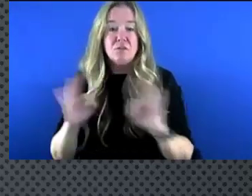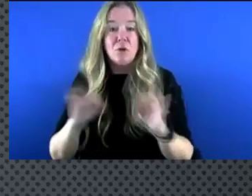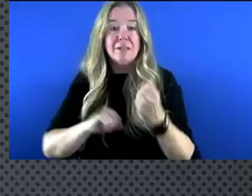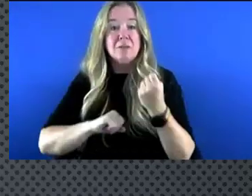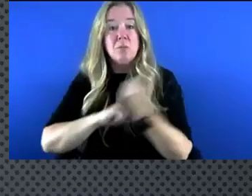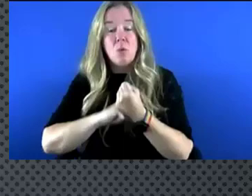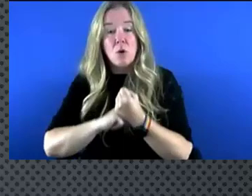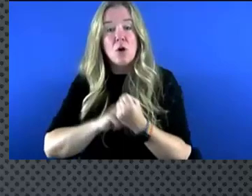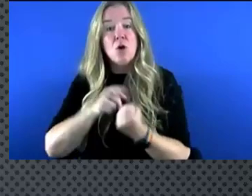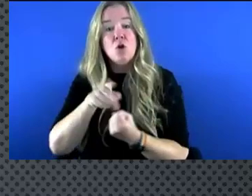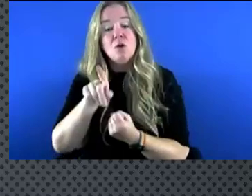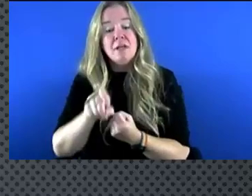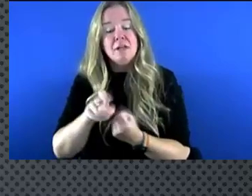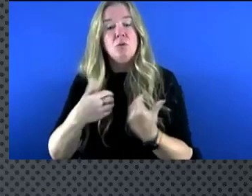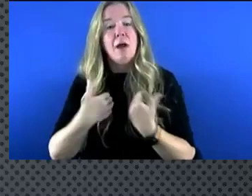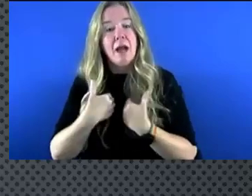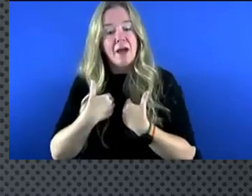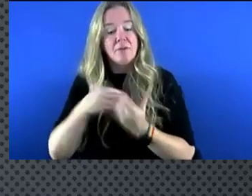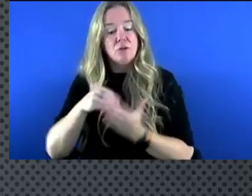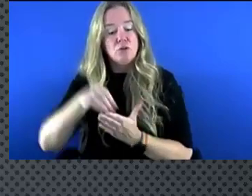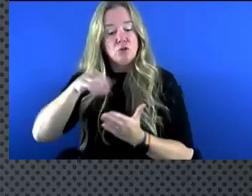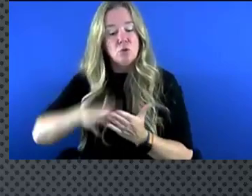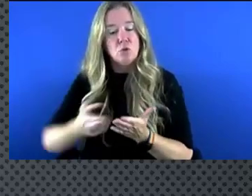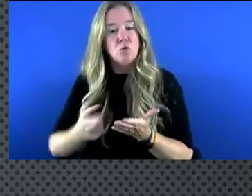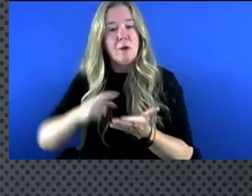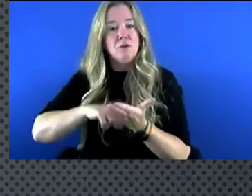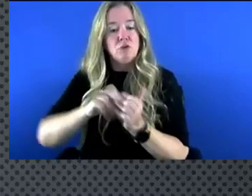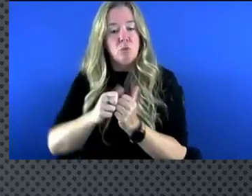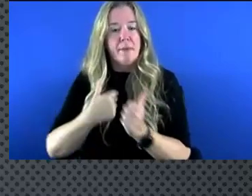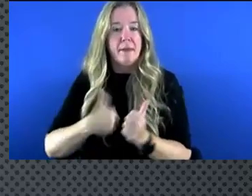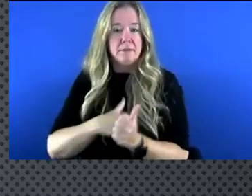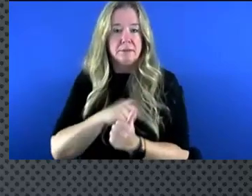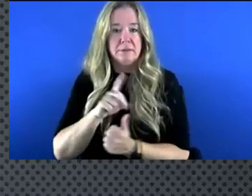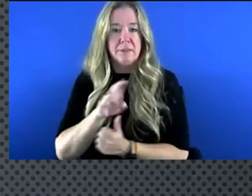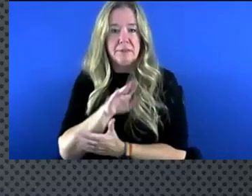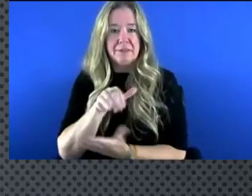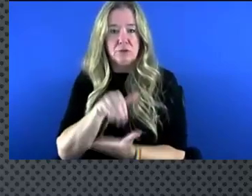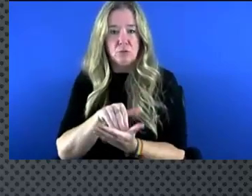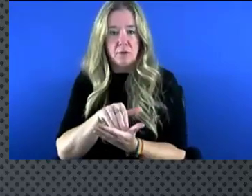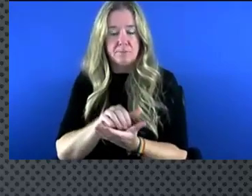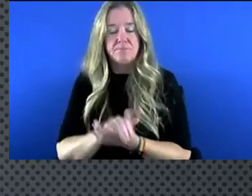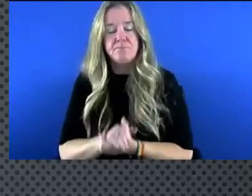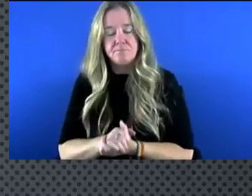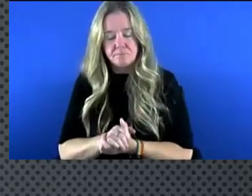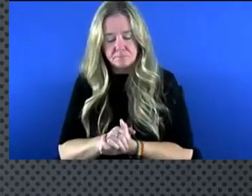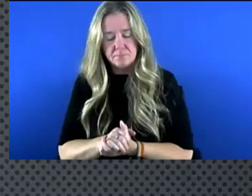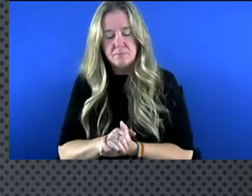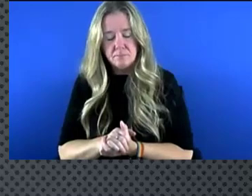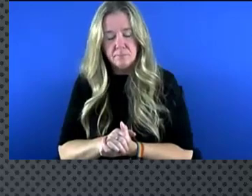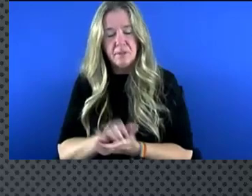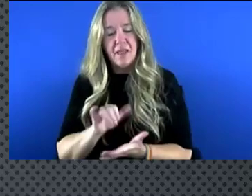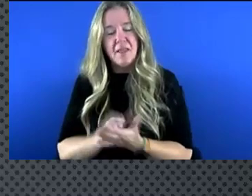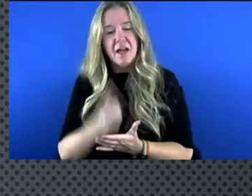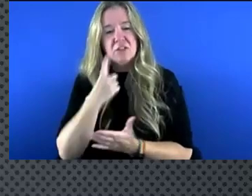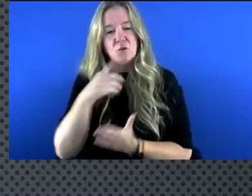You would need to have a student registered with us. Now that's for the student specific support.